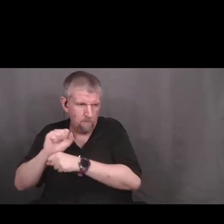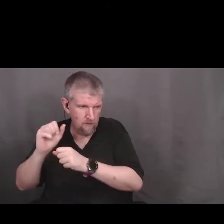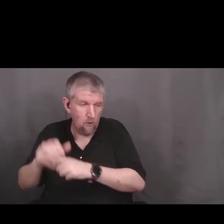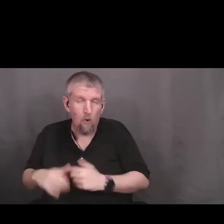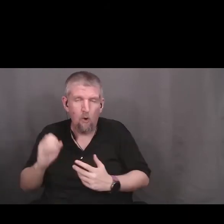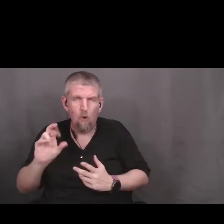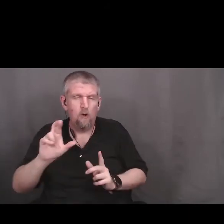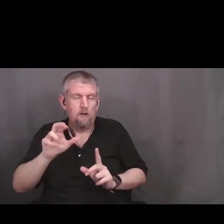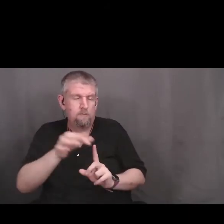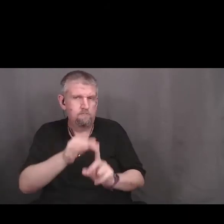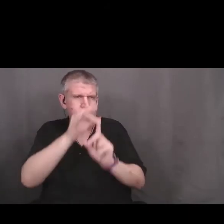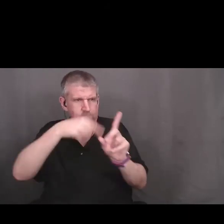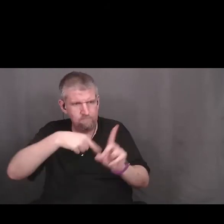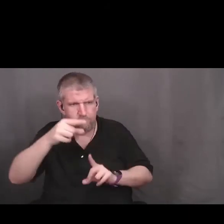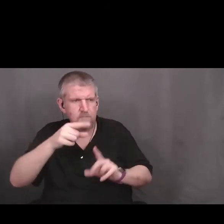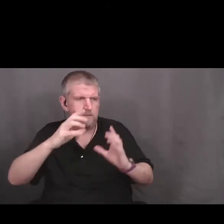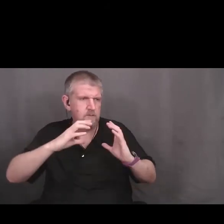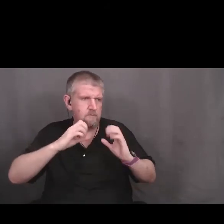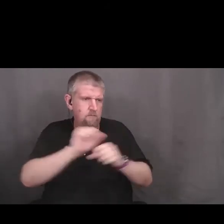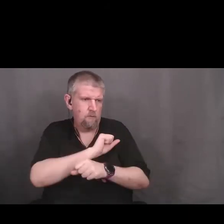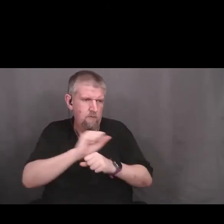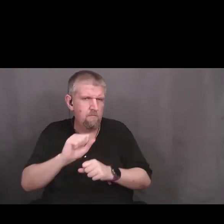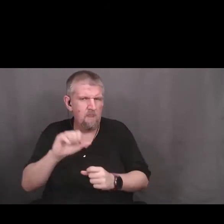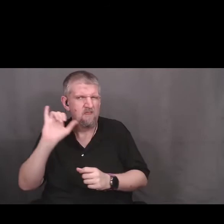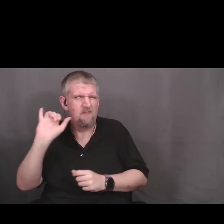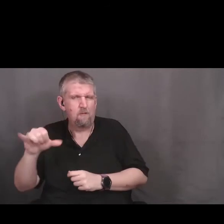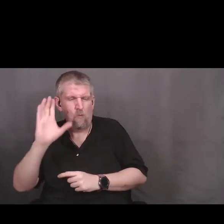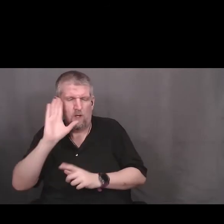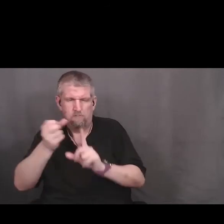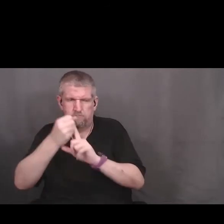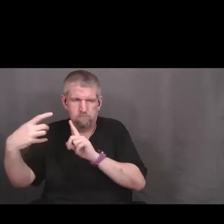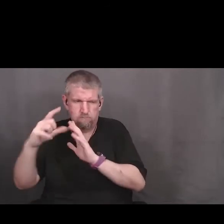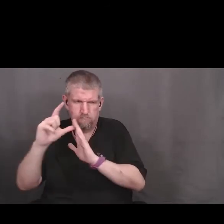which we're going to discuss supported employment and customized employment here in a few.